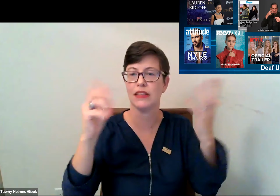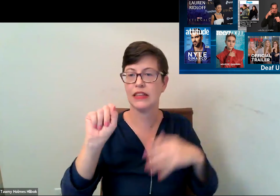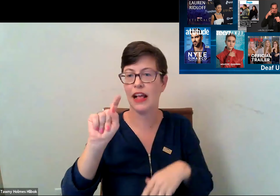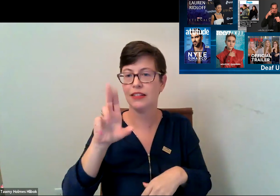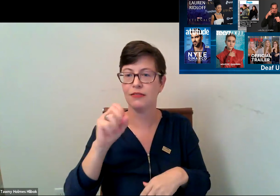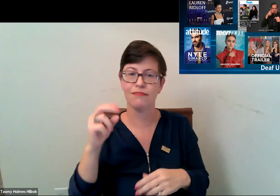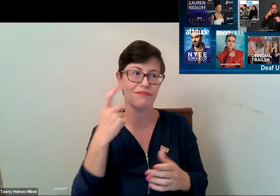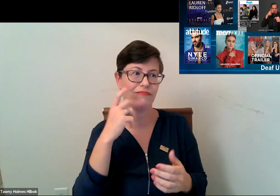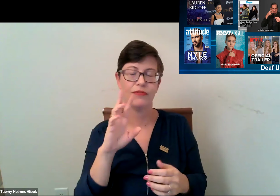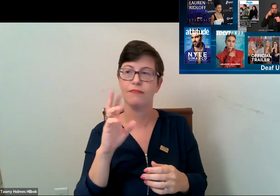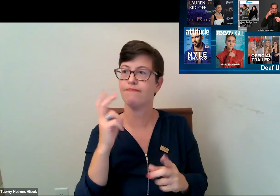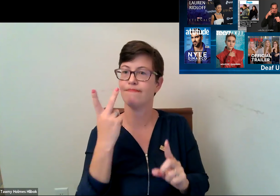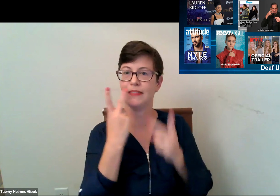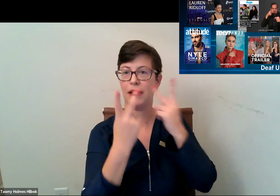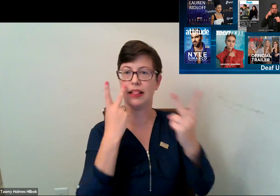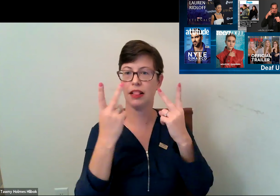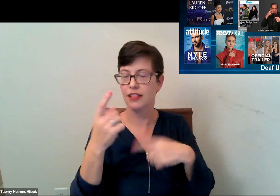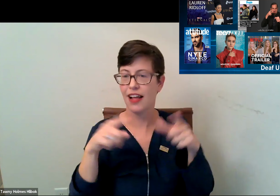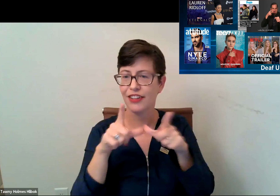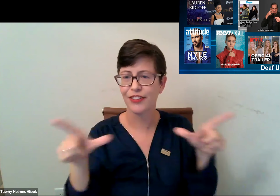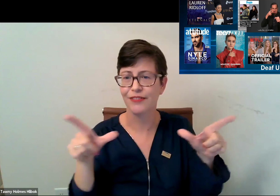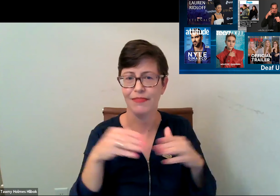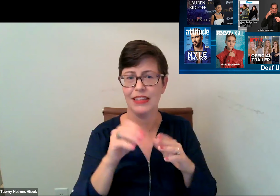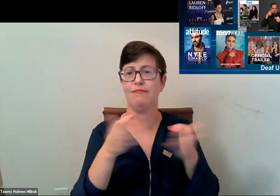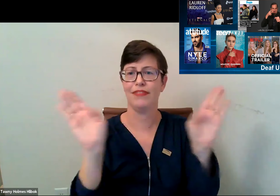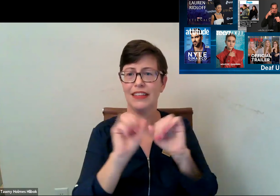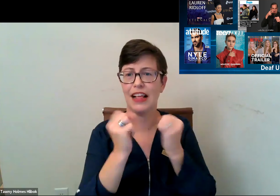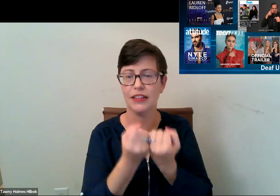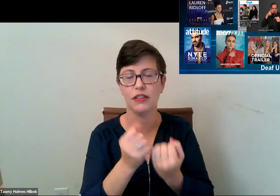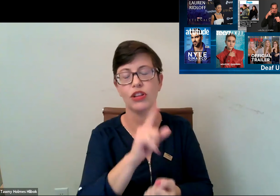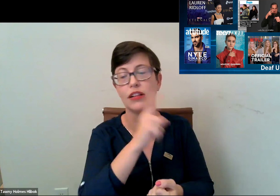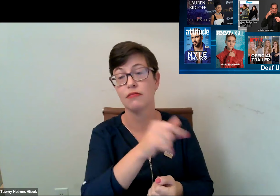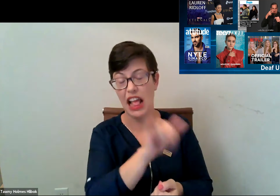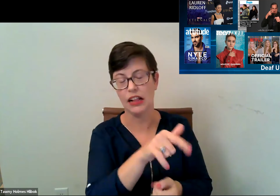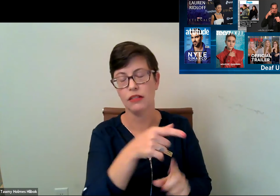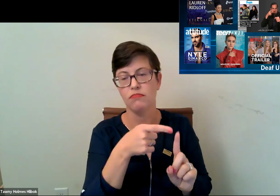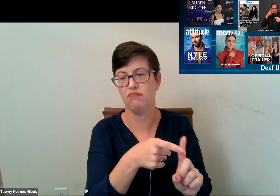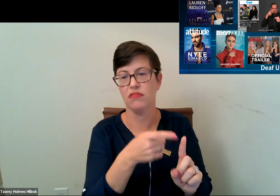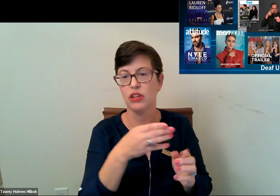thanks to everyone who has made them visible and made the language visible for society.